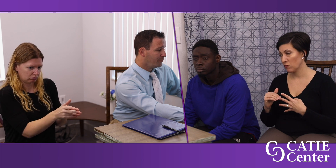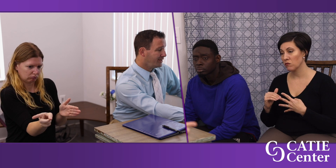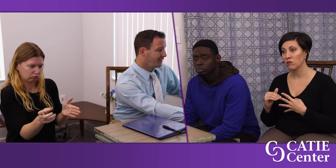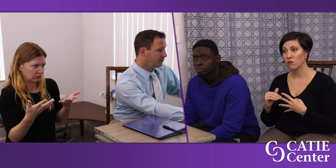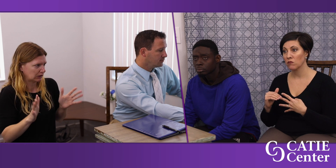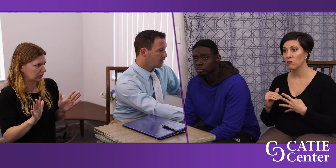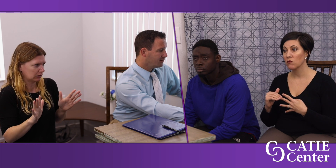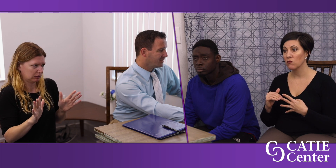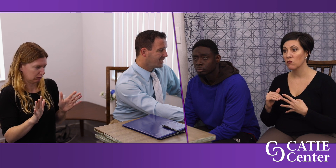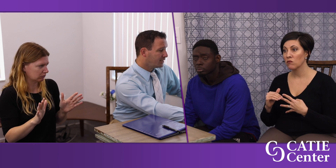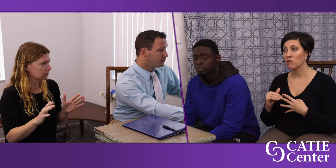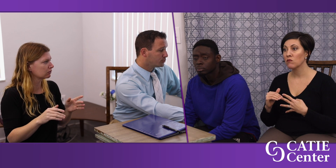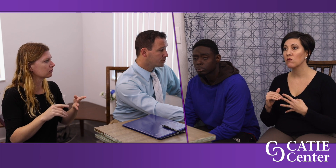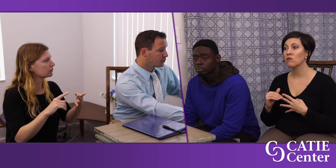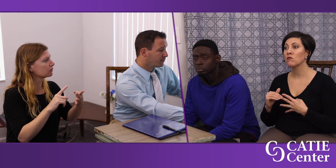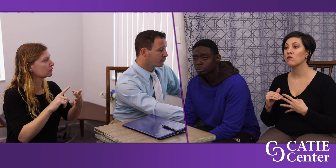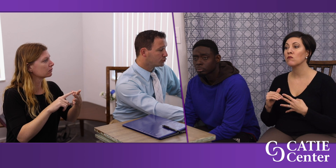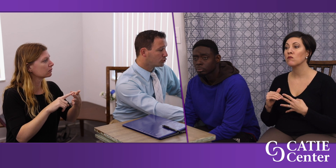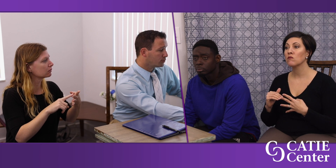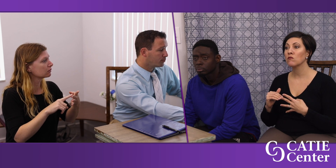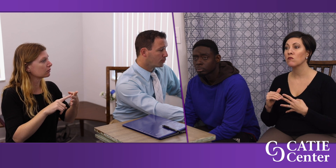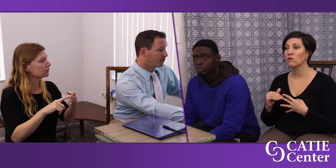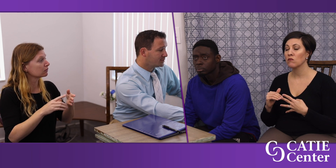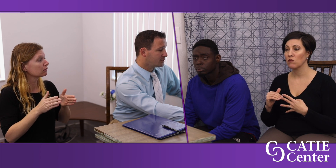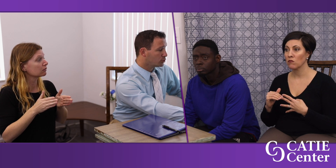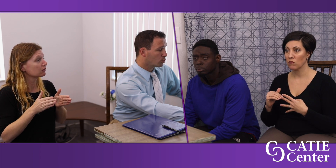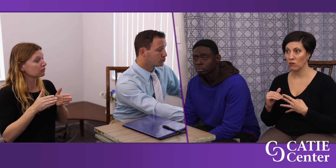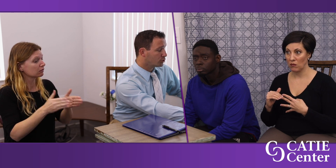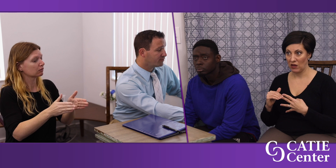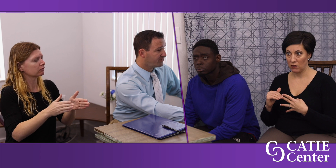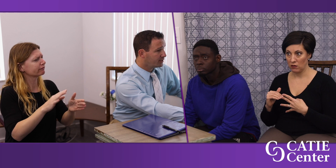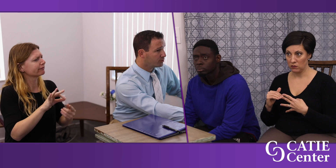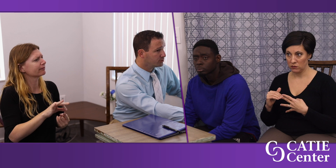B) the lanes reserved for certain purposes or certain vehicles